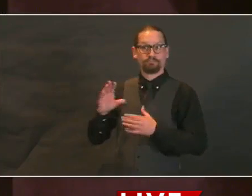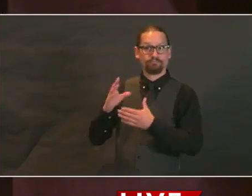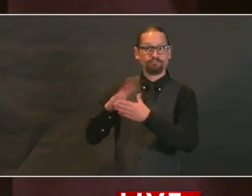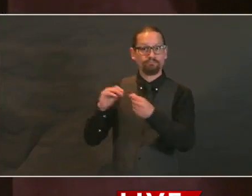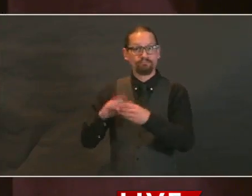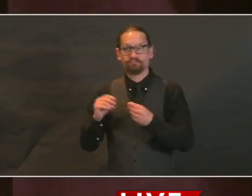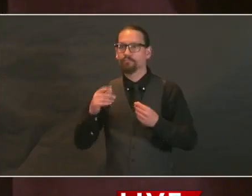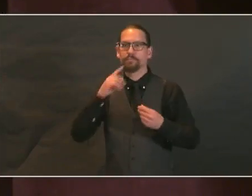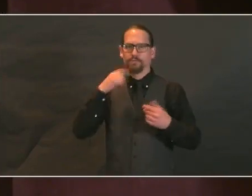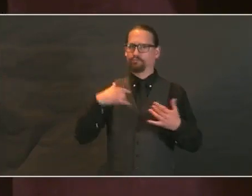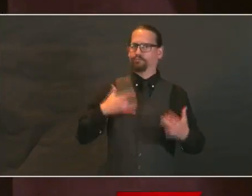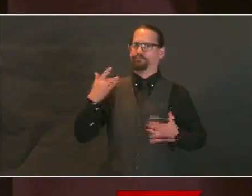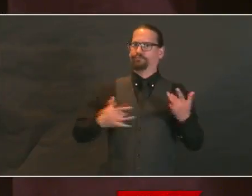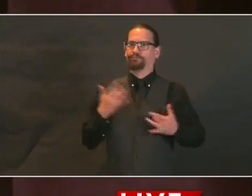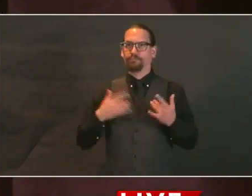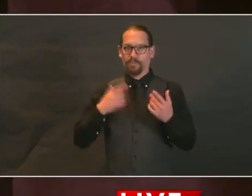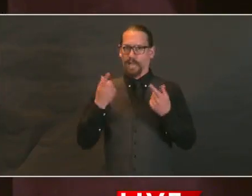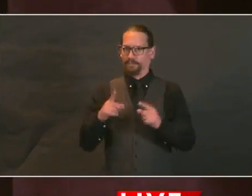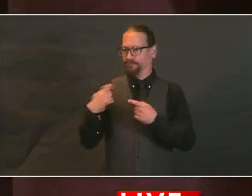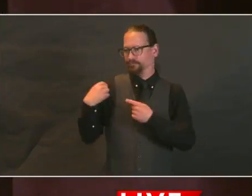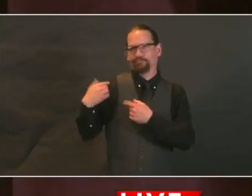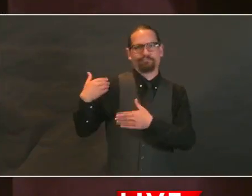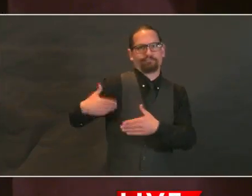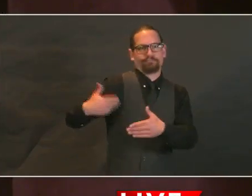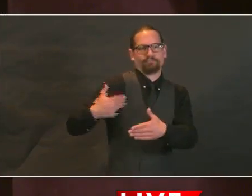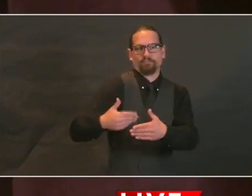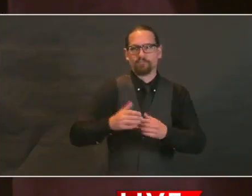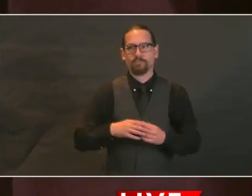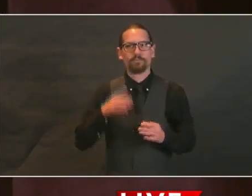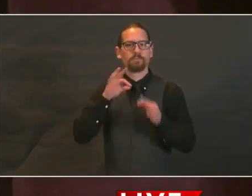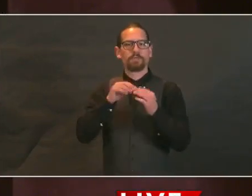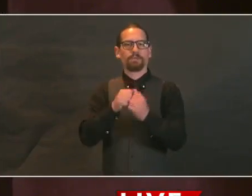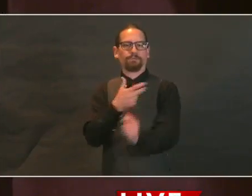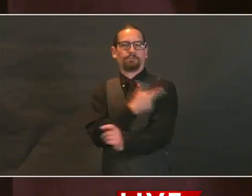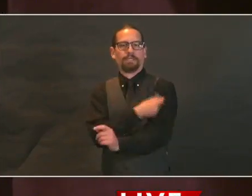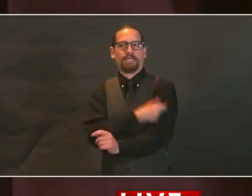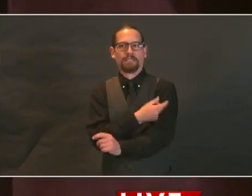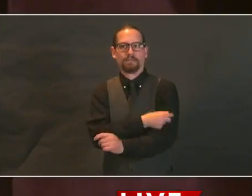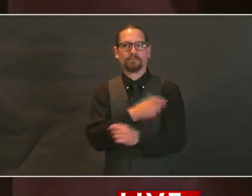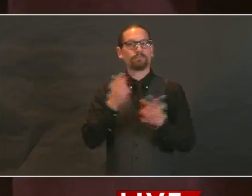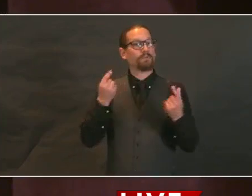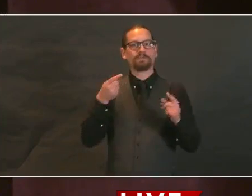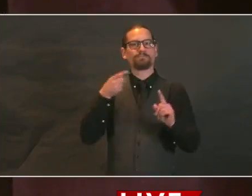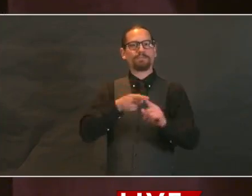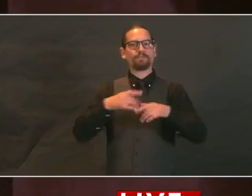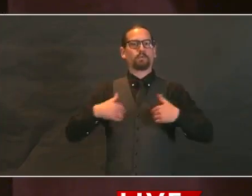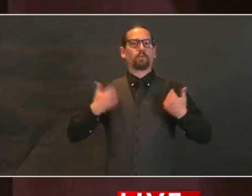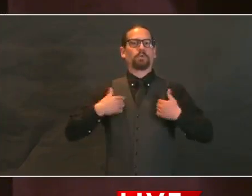HAVE DOCTOR APPEAR WITH US AS TO TALK ABOUT THE EXCITING NEWS THAT HAPPENED THIS WEEK WITH THE EXPANSION COVID